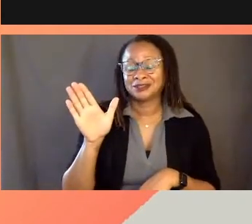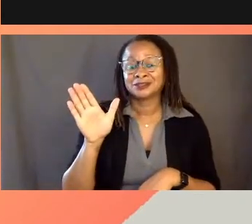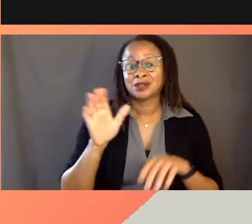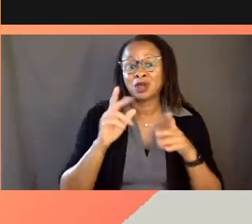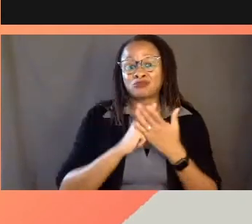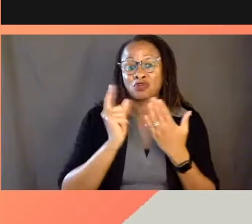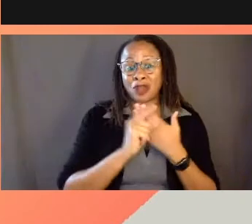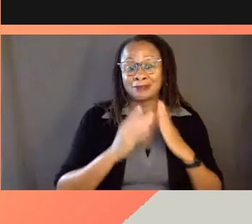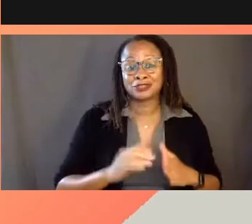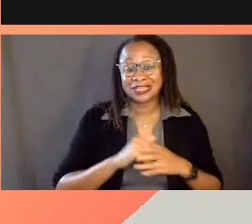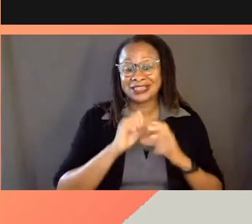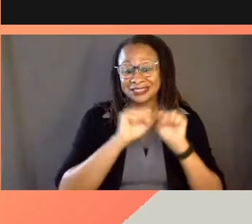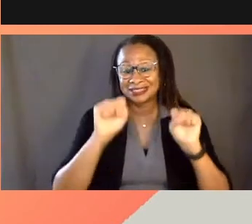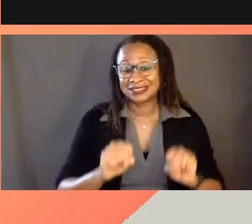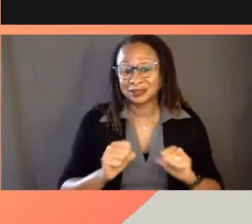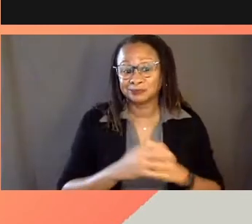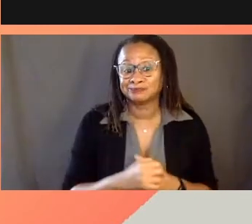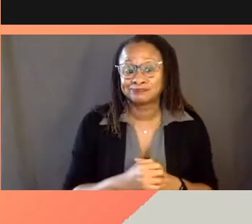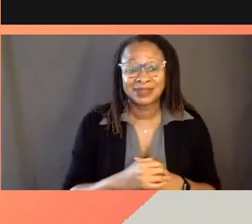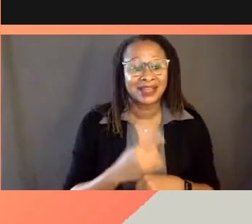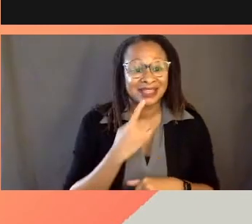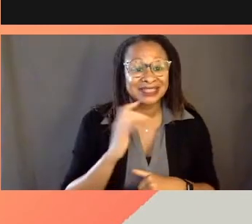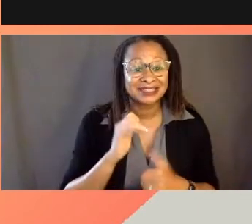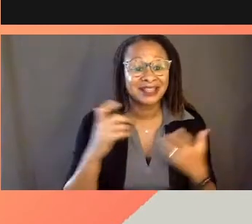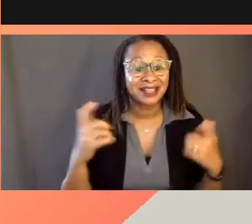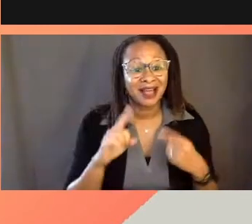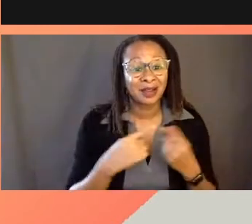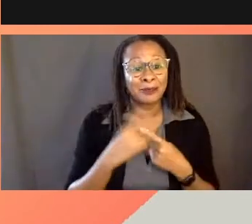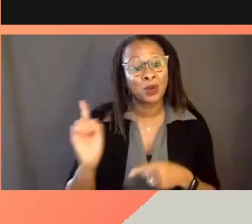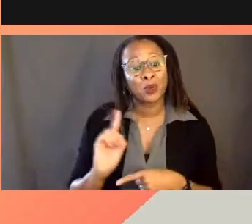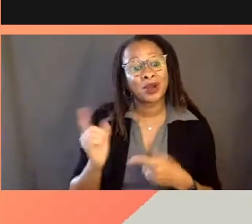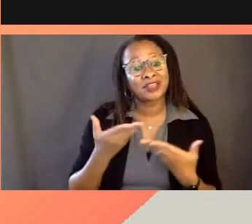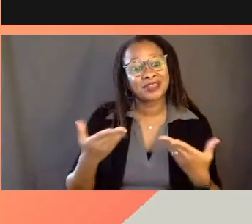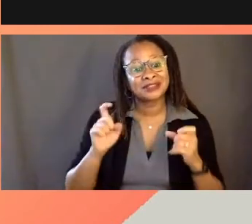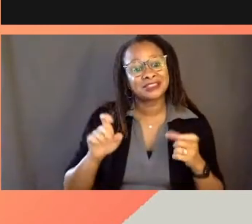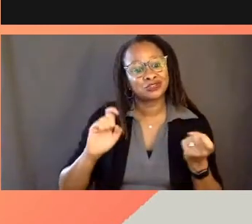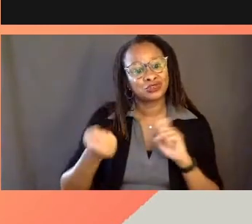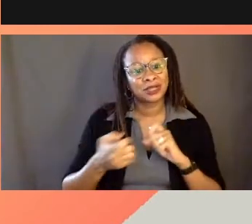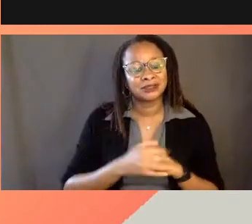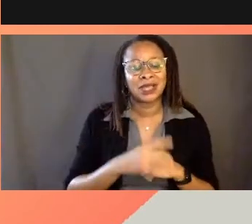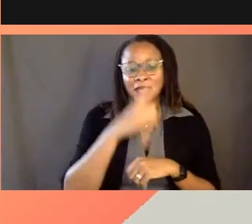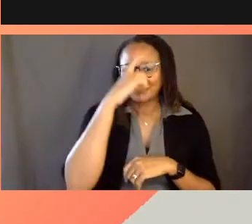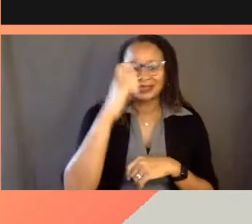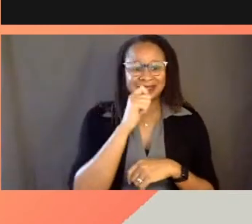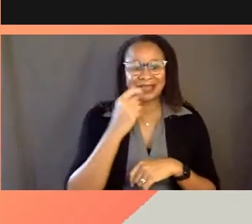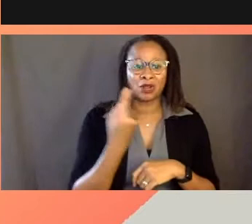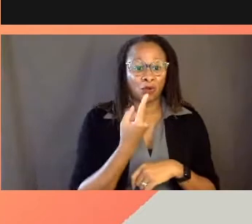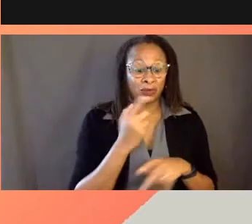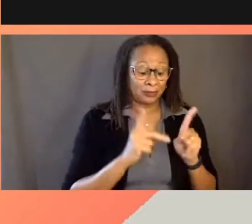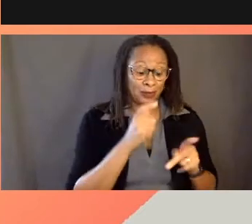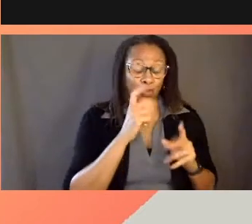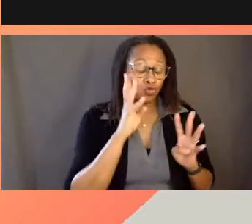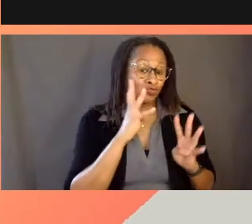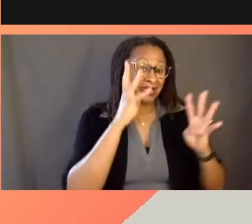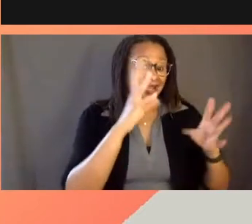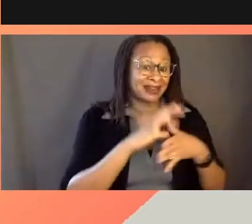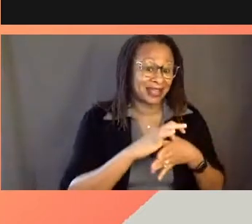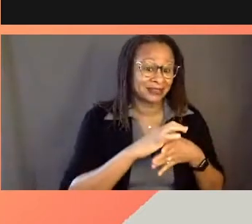And I think that says a lot about where things need to change, right? Because it's not just the people creating content, but obviously the people who are curating